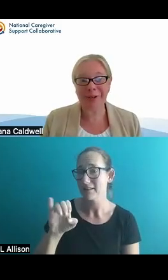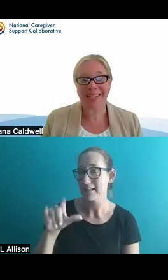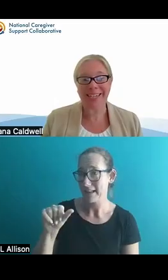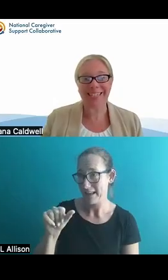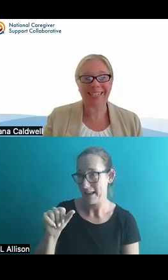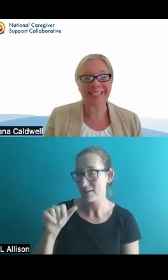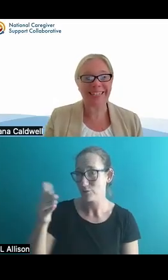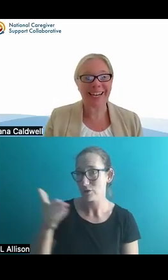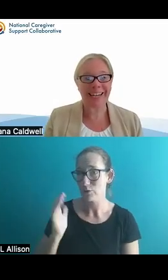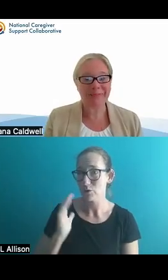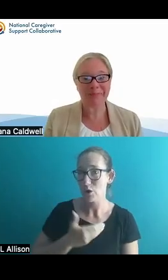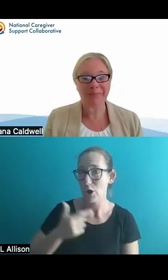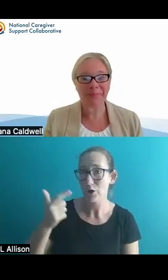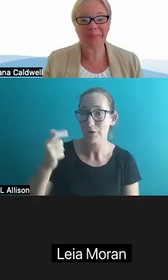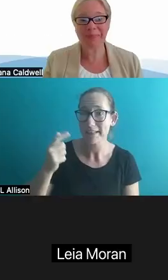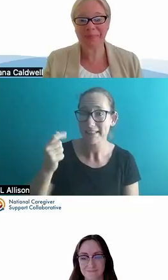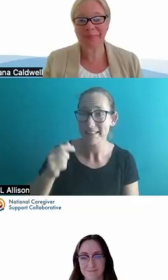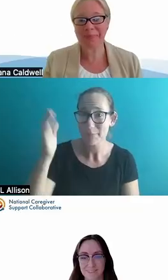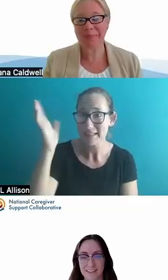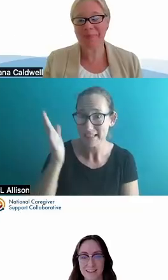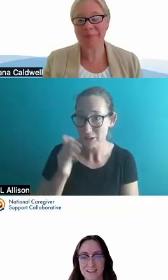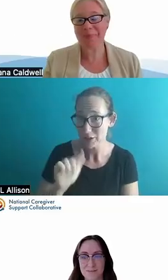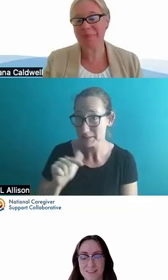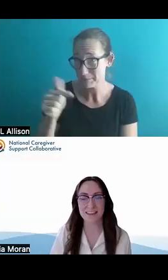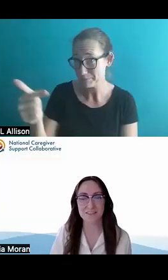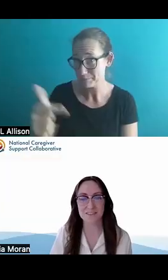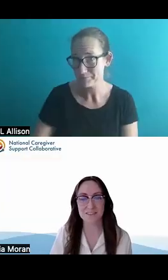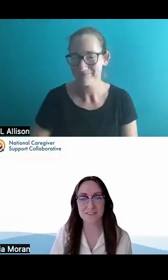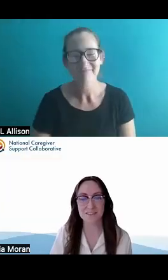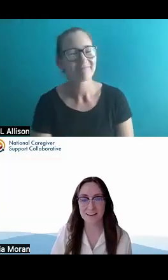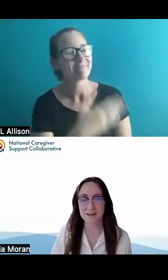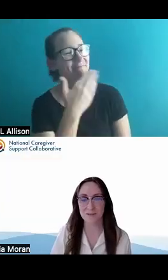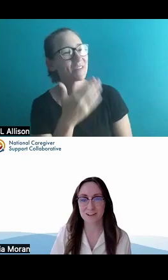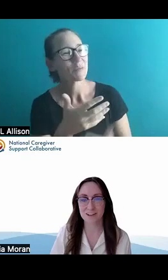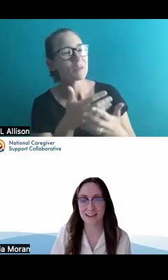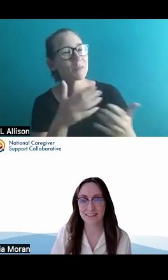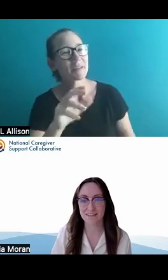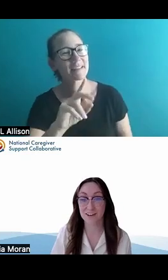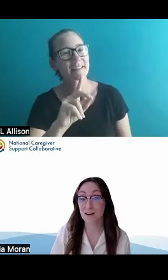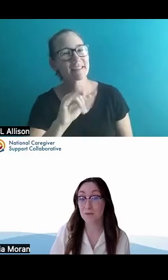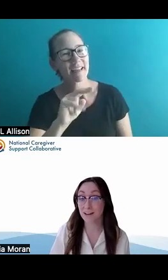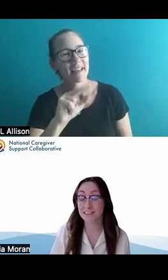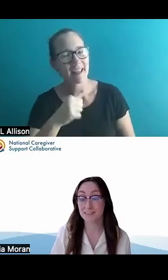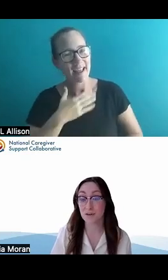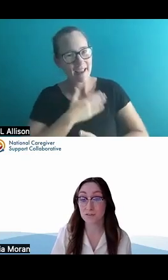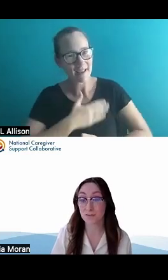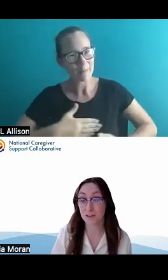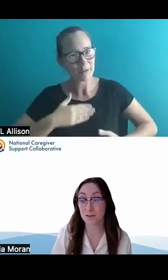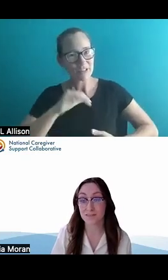presentations. Leia? Well, thank you so much, Diana. I appreciate that very comprehensive overview of